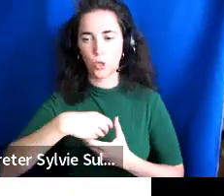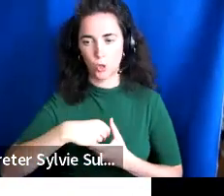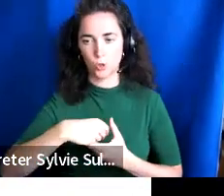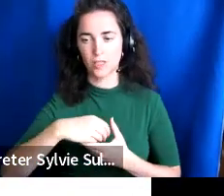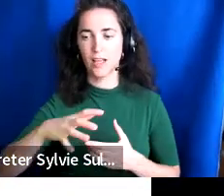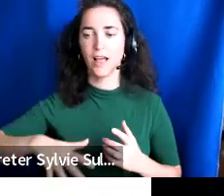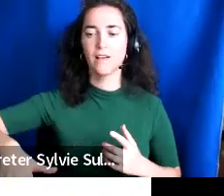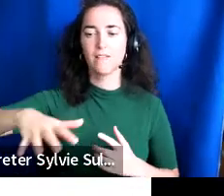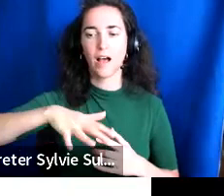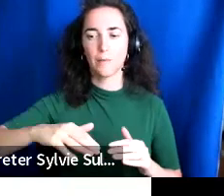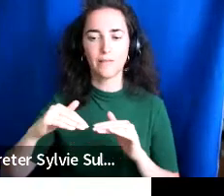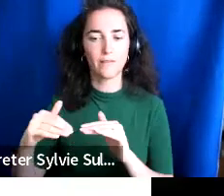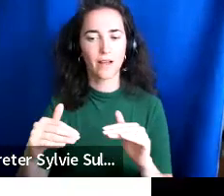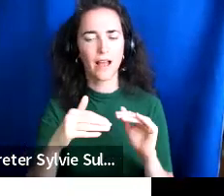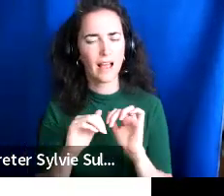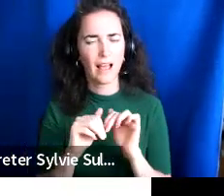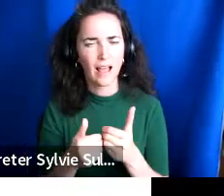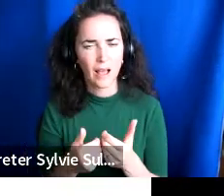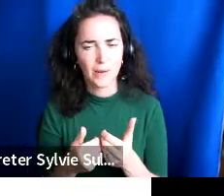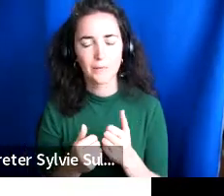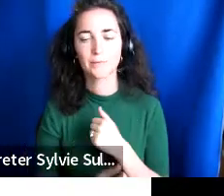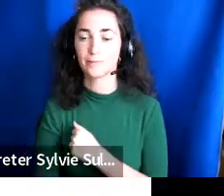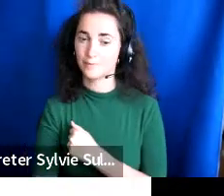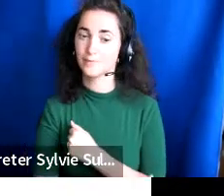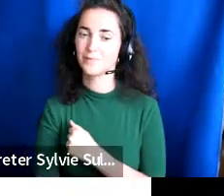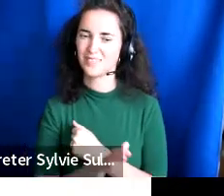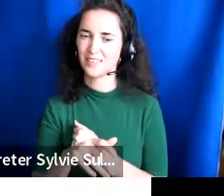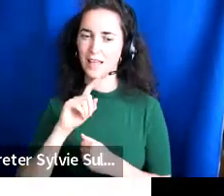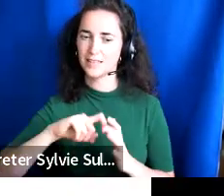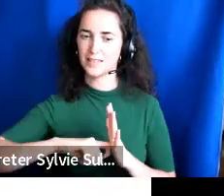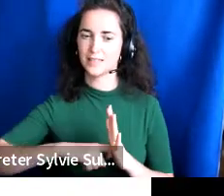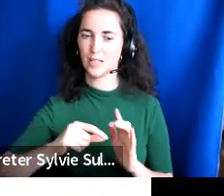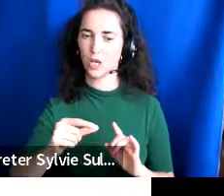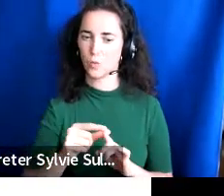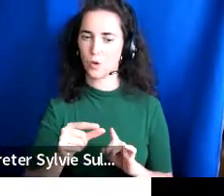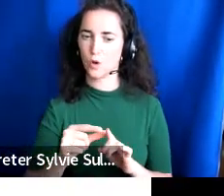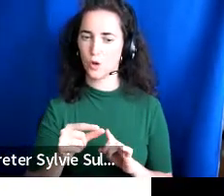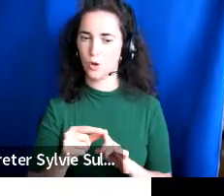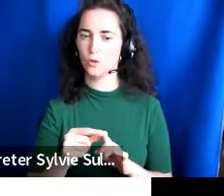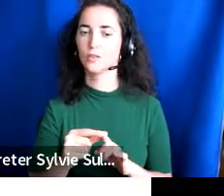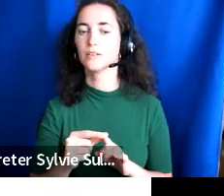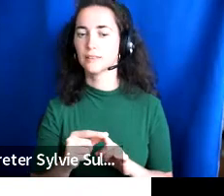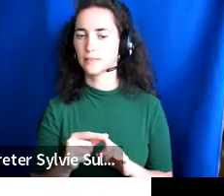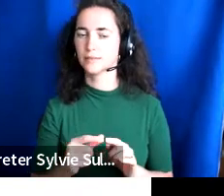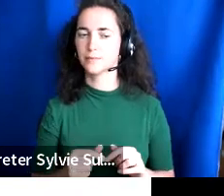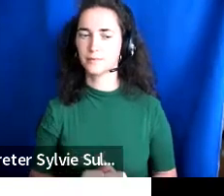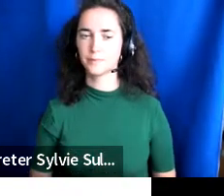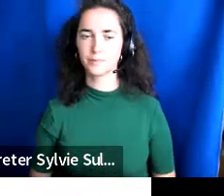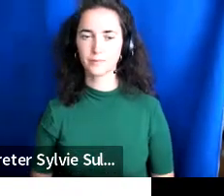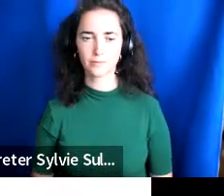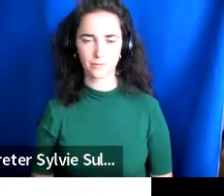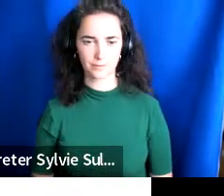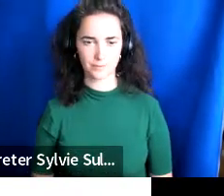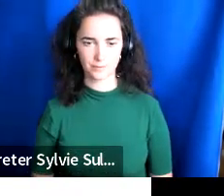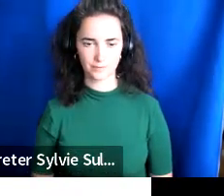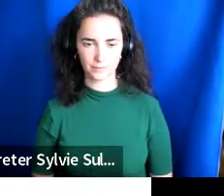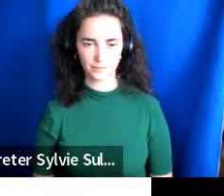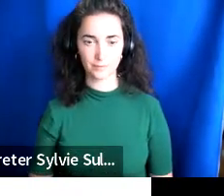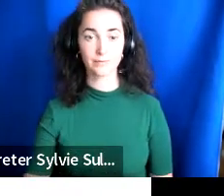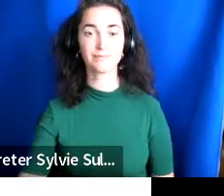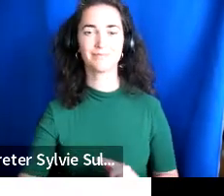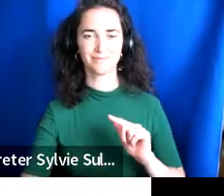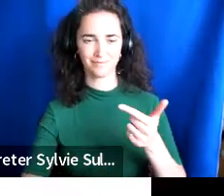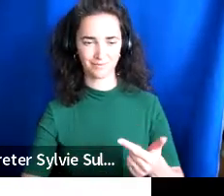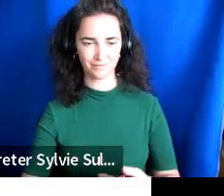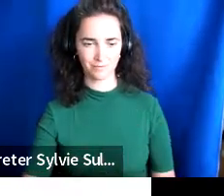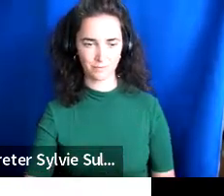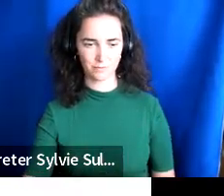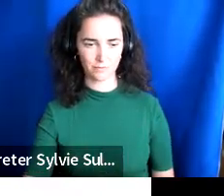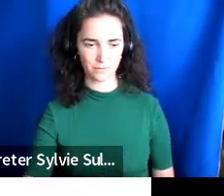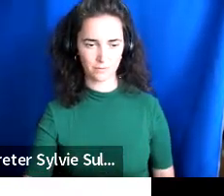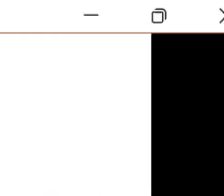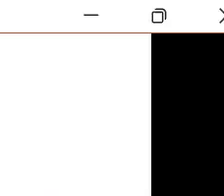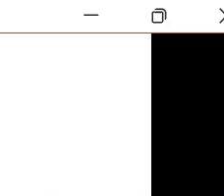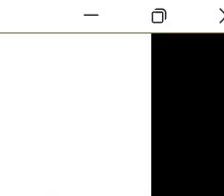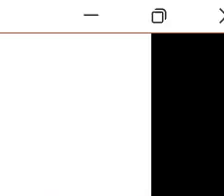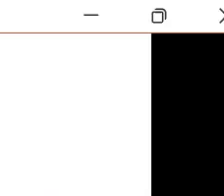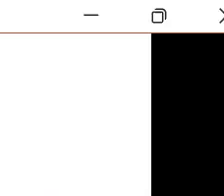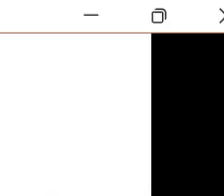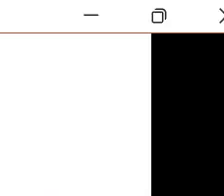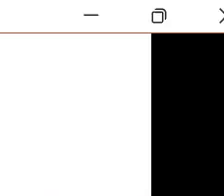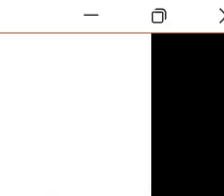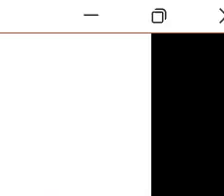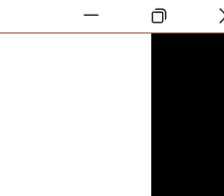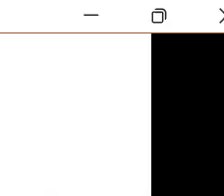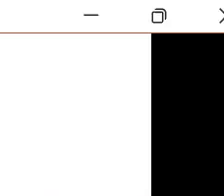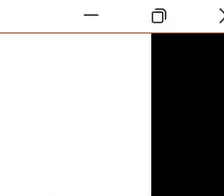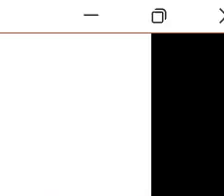So that is a key word there which i'll keep coming back to again and again. Mention how my meant to have their mental health is not craziness.